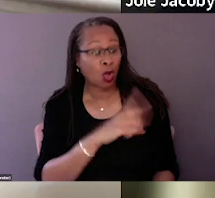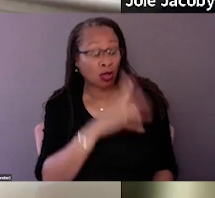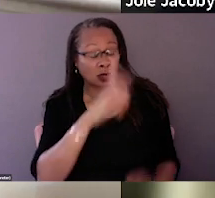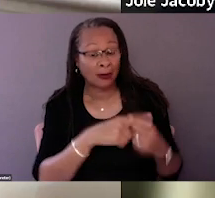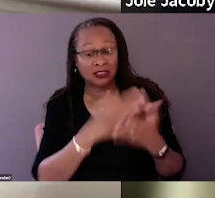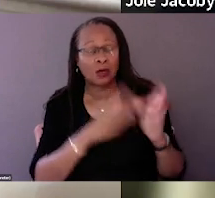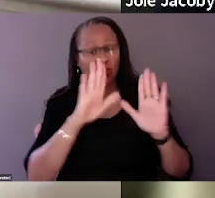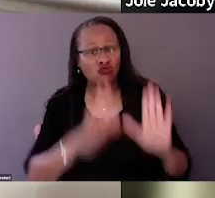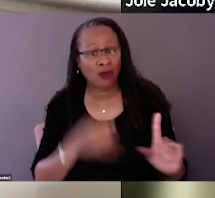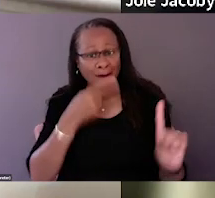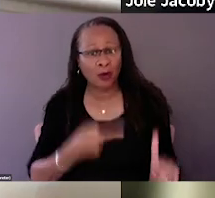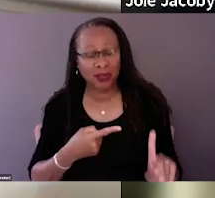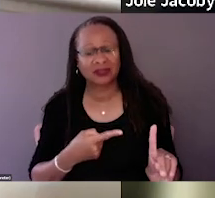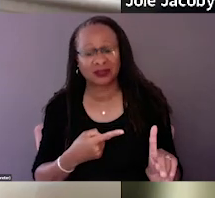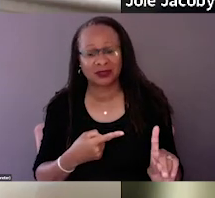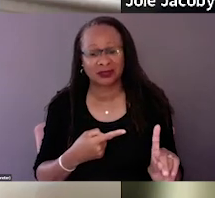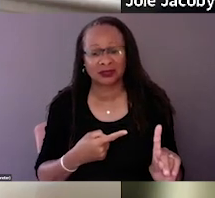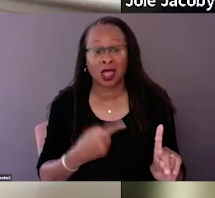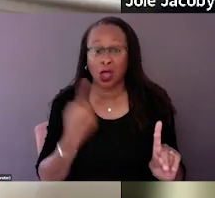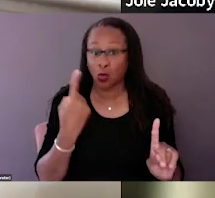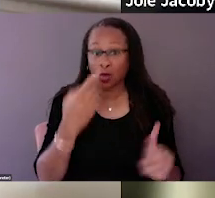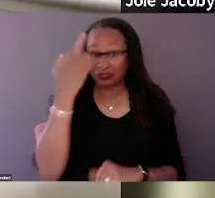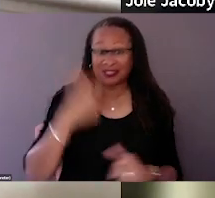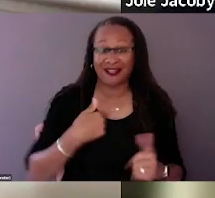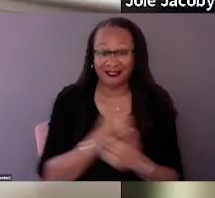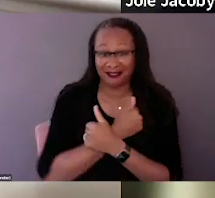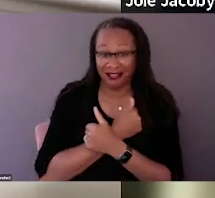Part of the, or one of the reasons I love this docuseries